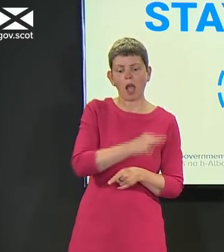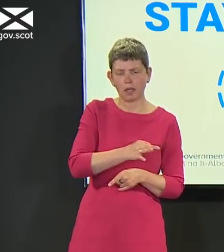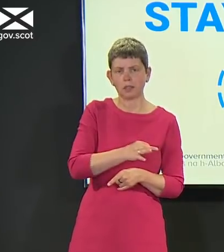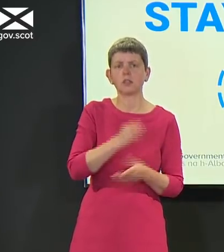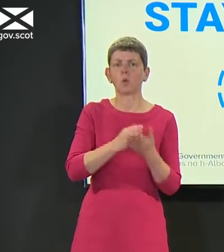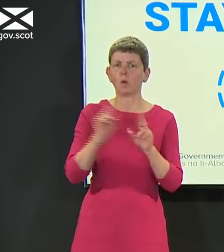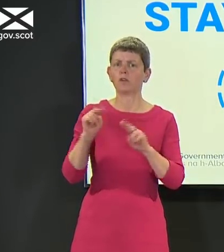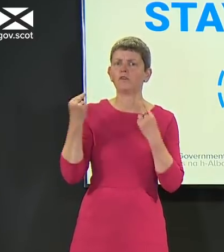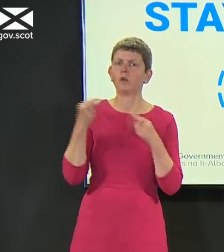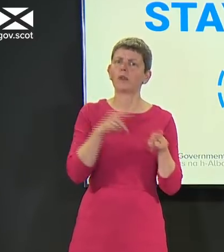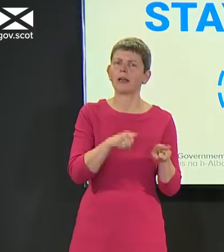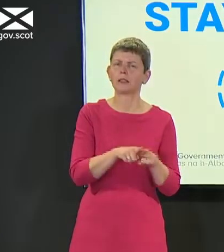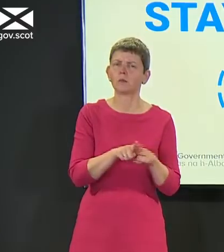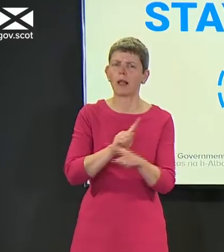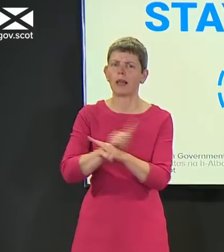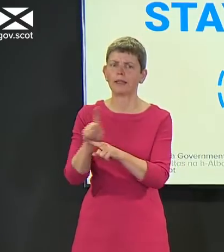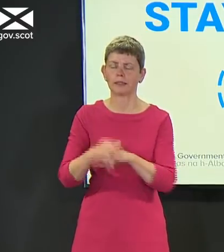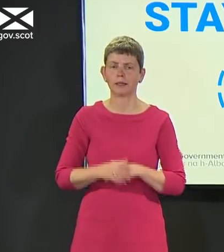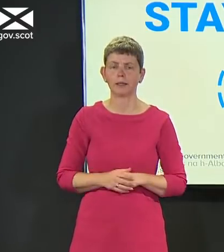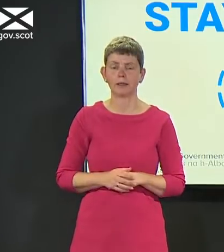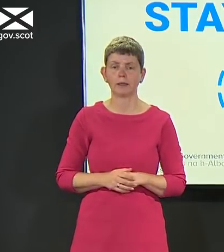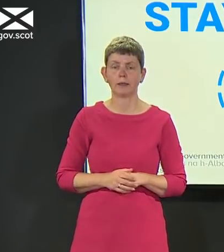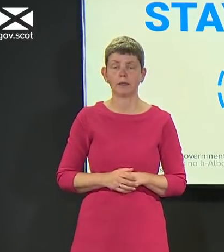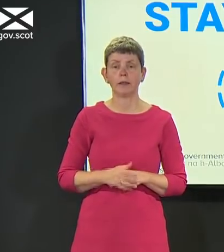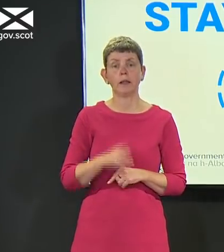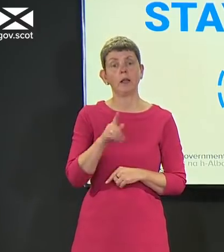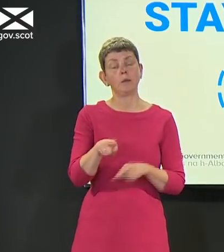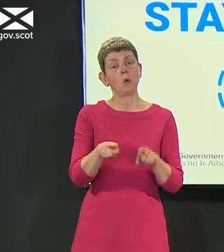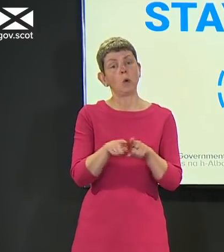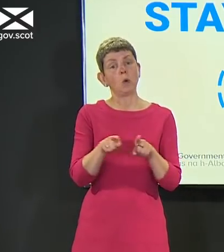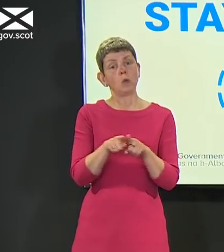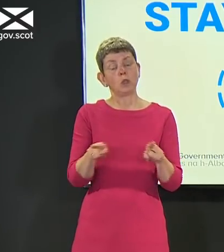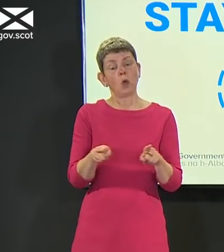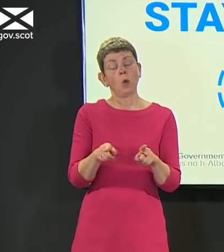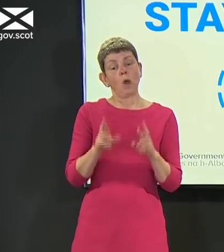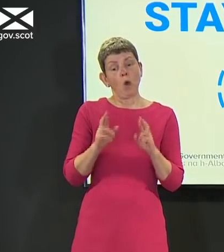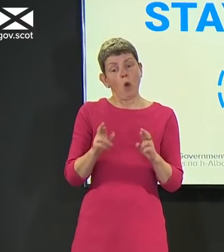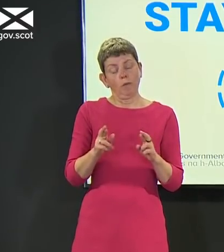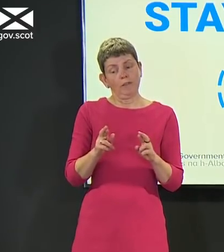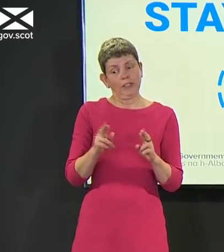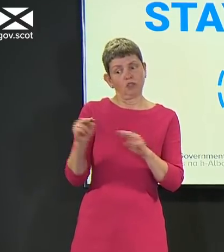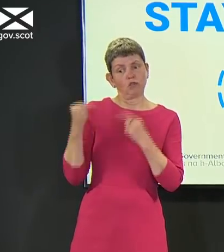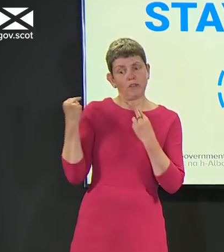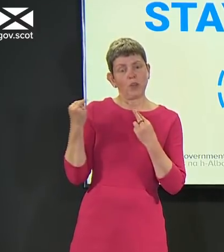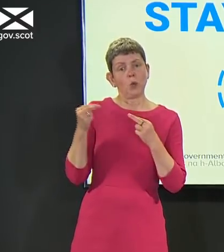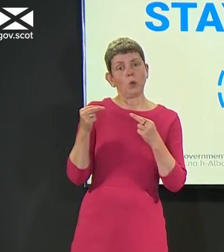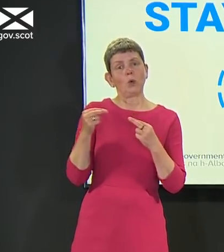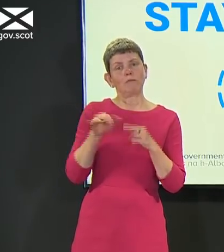rules for international travel on a four nations basis i should stress however and i know this is